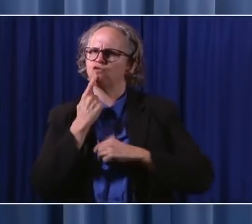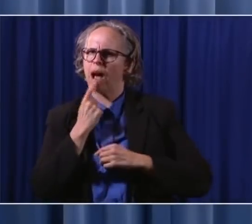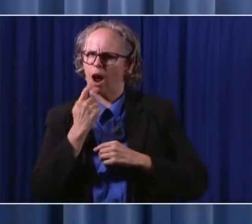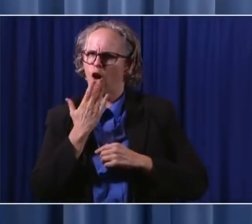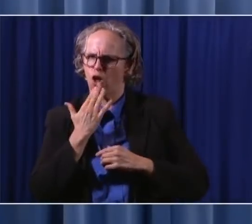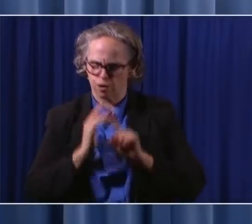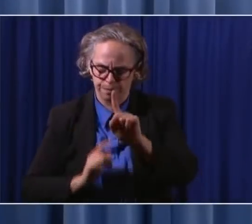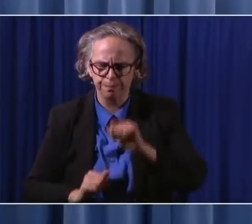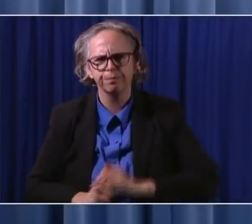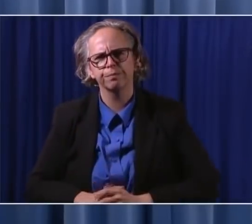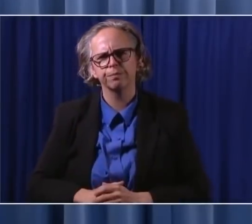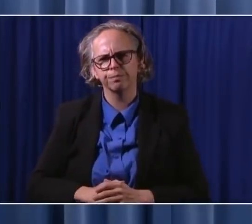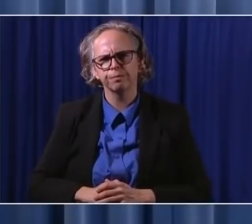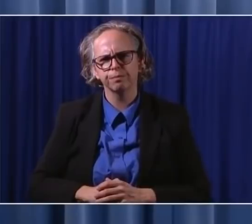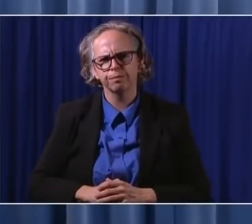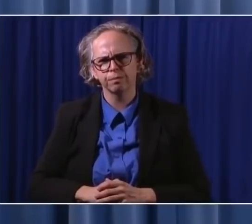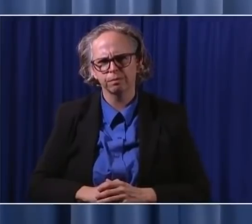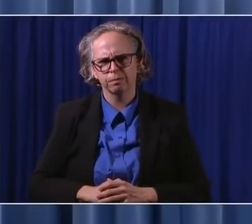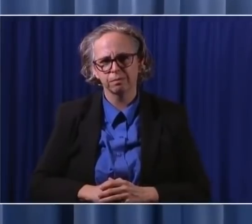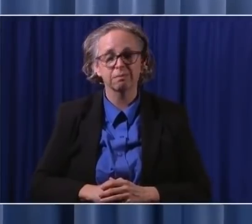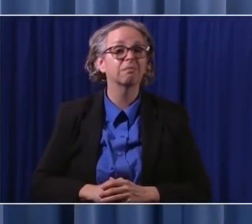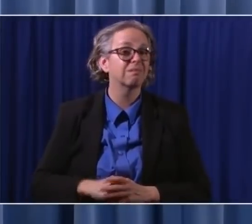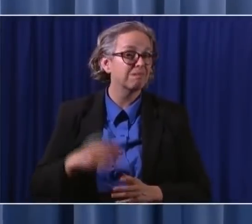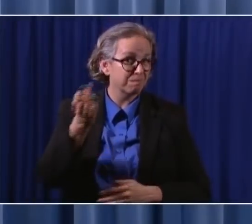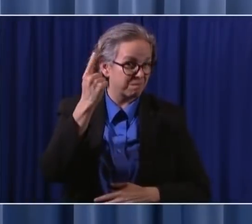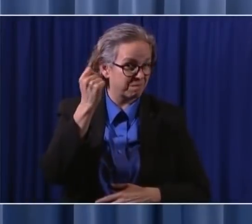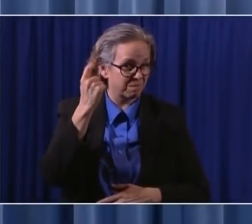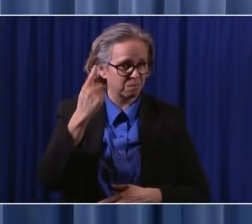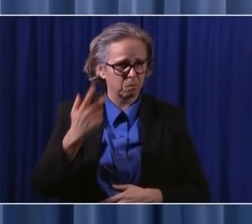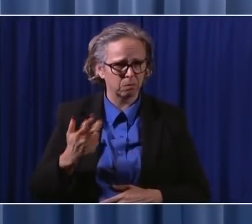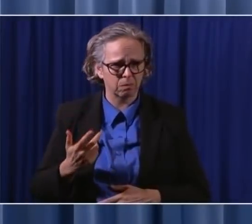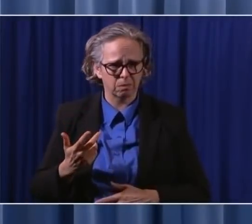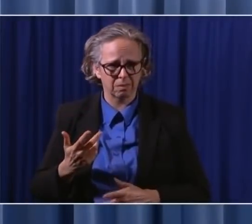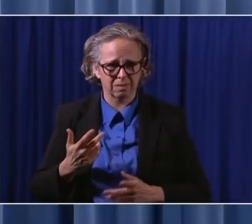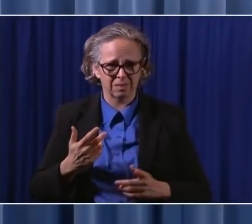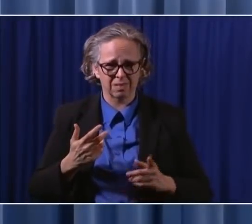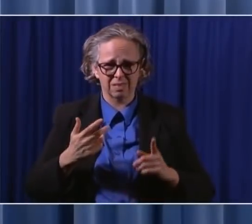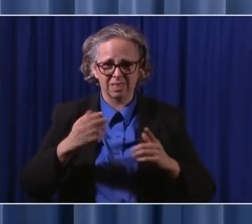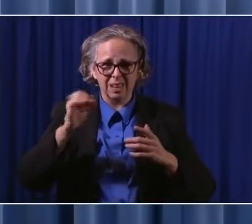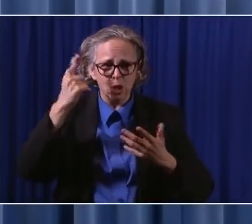COUNTIES. AGAIN, WE ARE OPEN TO HELP ANY COUNTY, ANY OF THE 88 COUNTY HEALTH DEPARTMENT AND LOCAL OFFICIALS. BUT LET'S START WITH THE RED